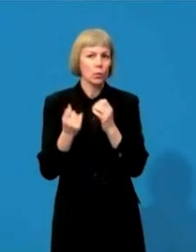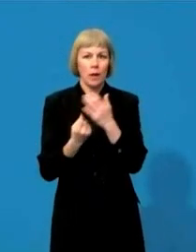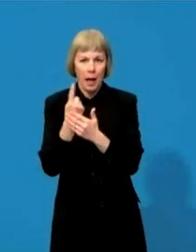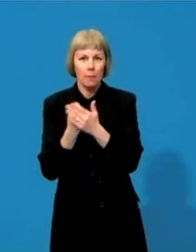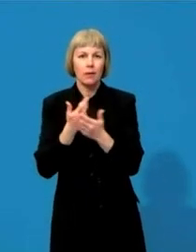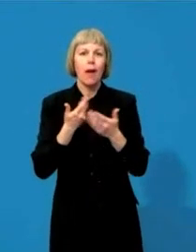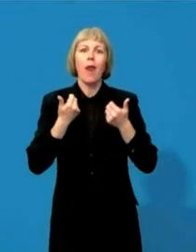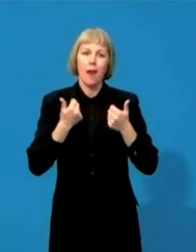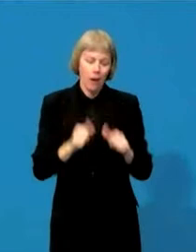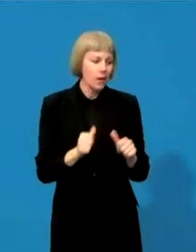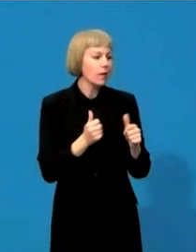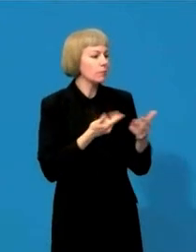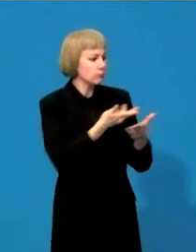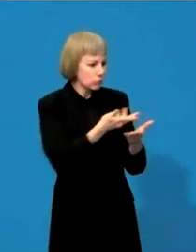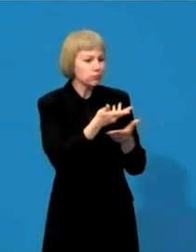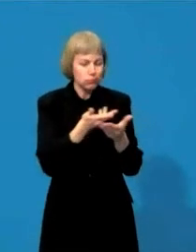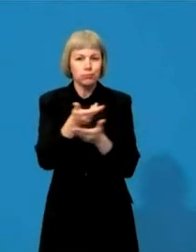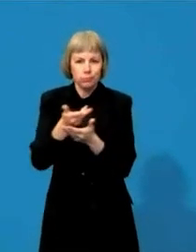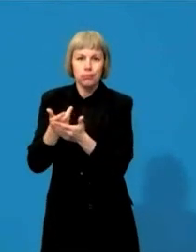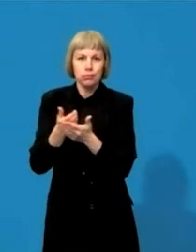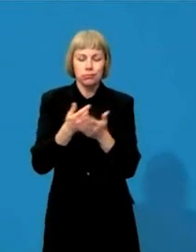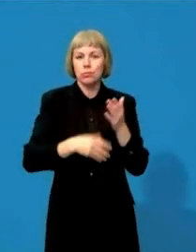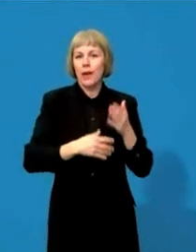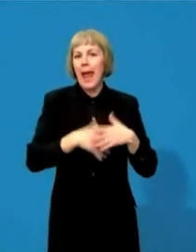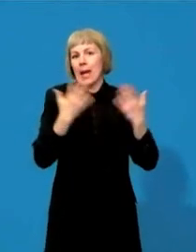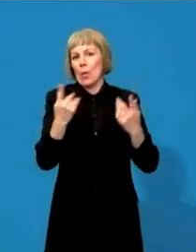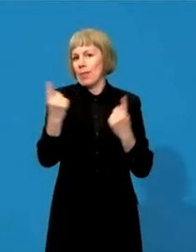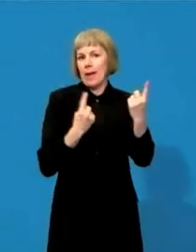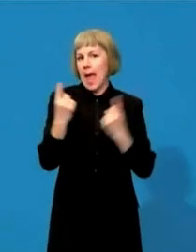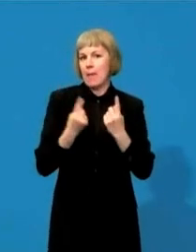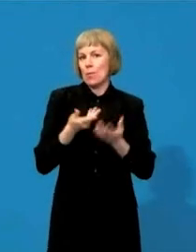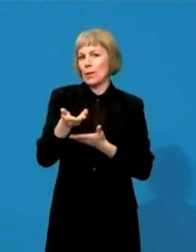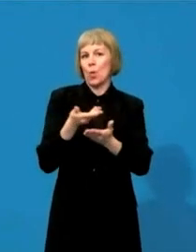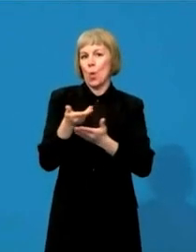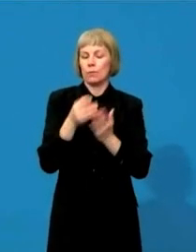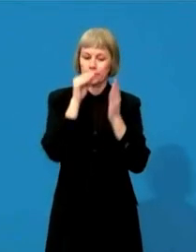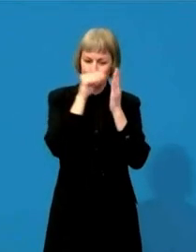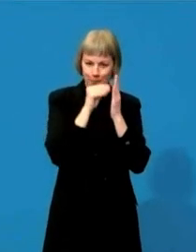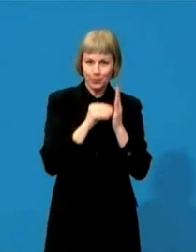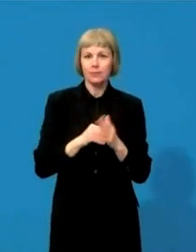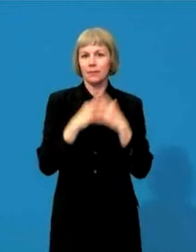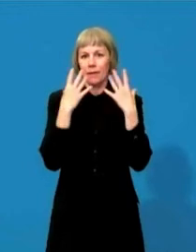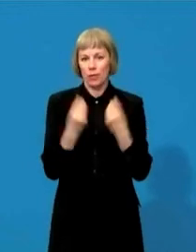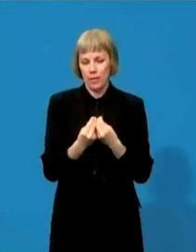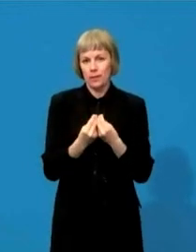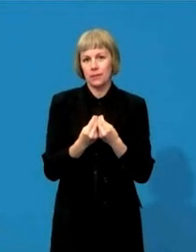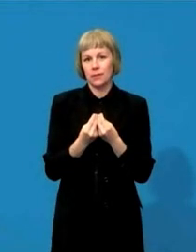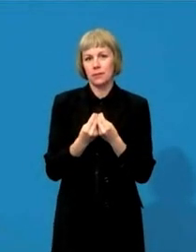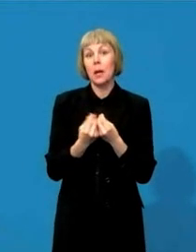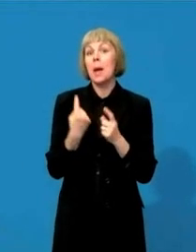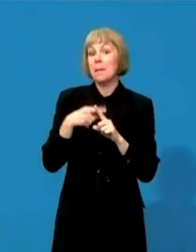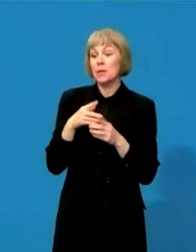with us. And then we walked along side at least 20 people to help them access the NDIS